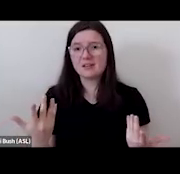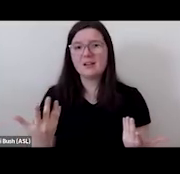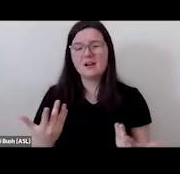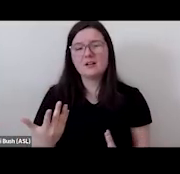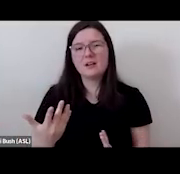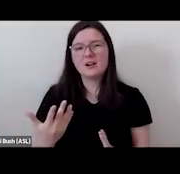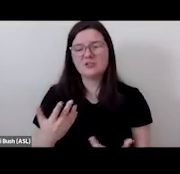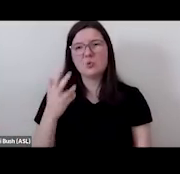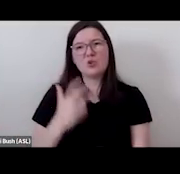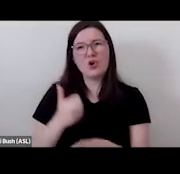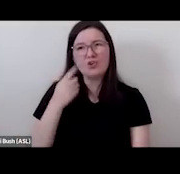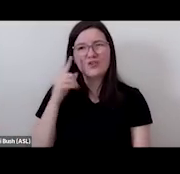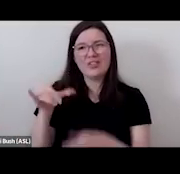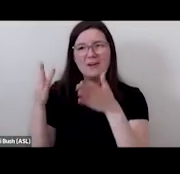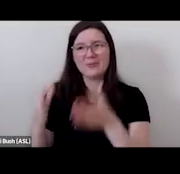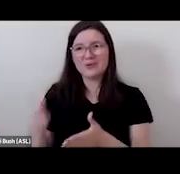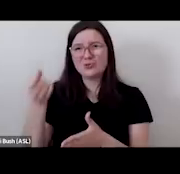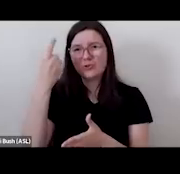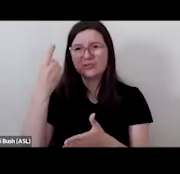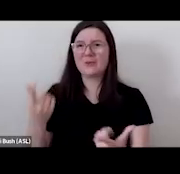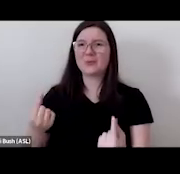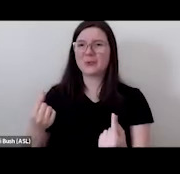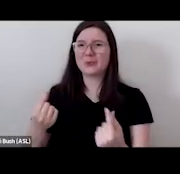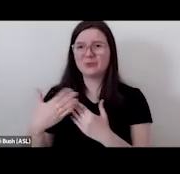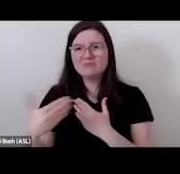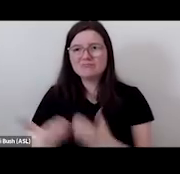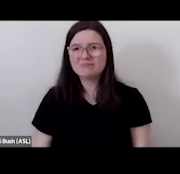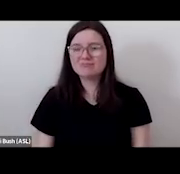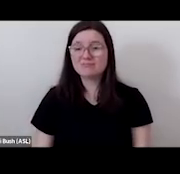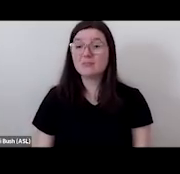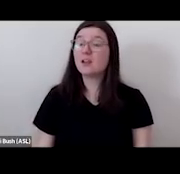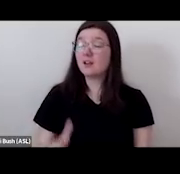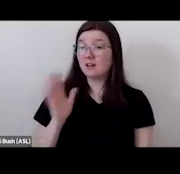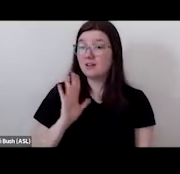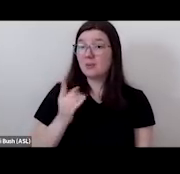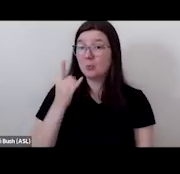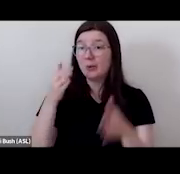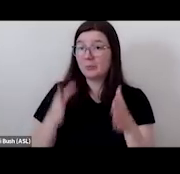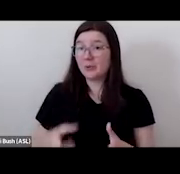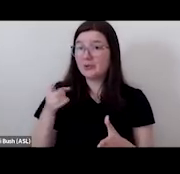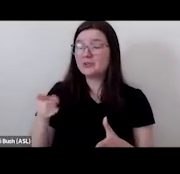I had an individual who was diagnosed with autism who also experienced hoarding disorder